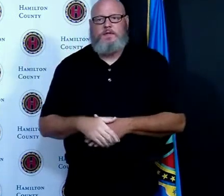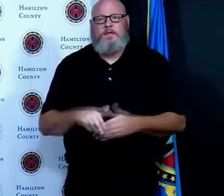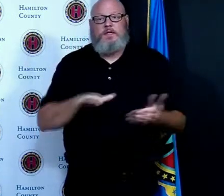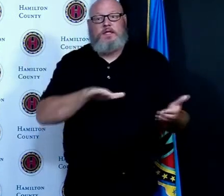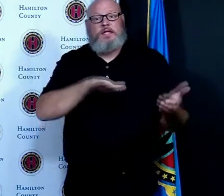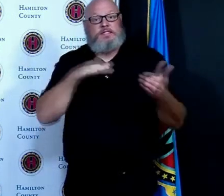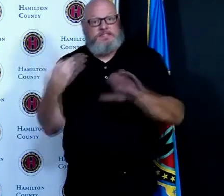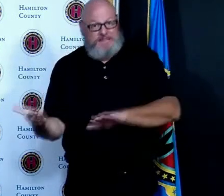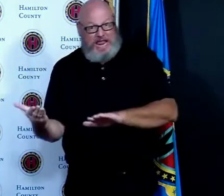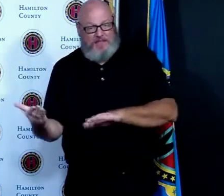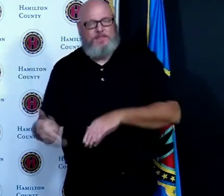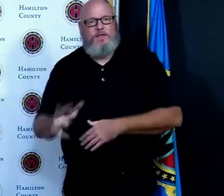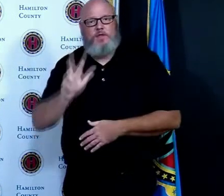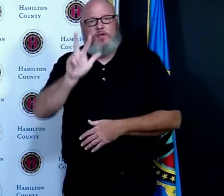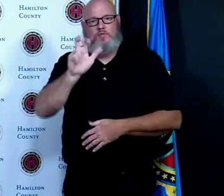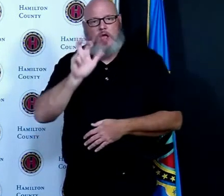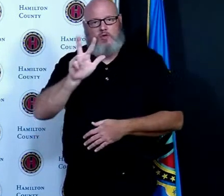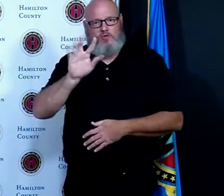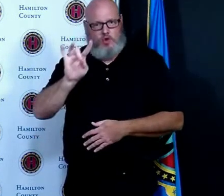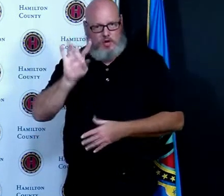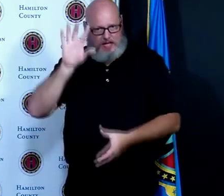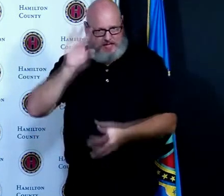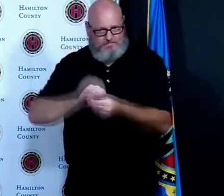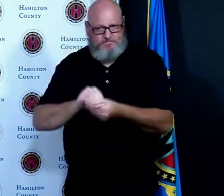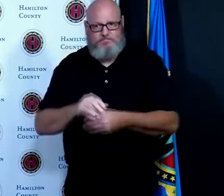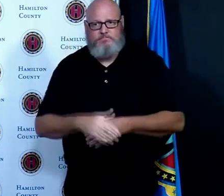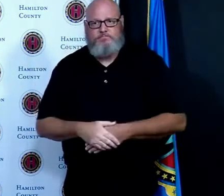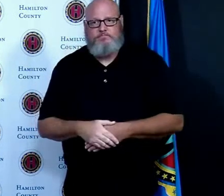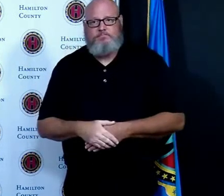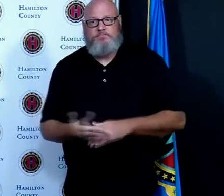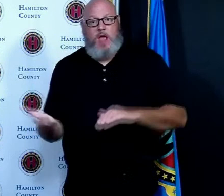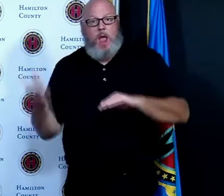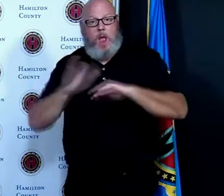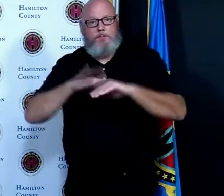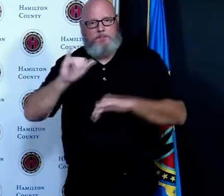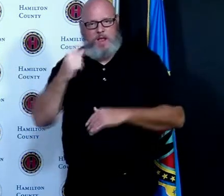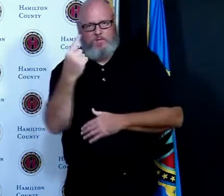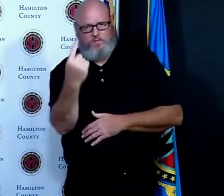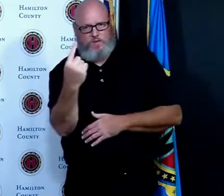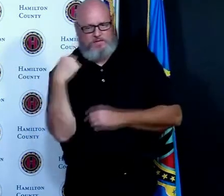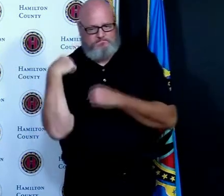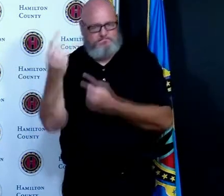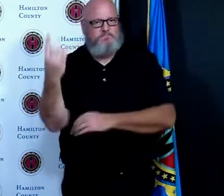the past and I think Scott Wartman especially takes or pays some attention to this but I have